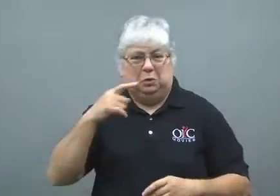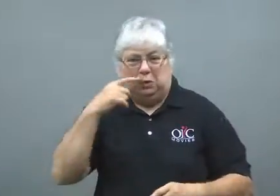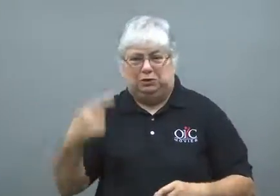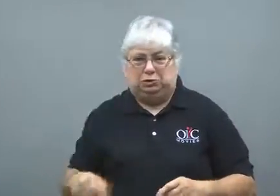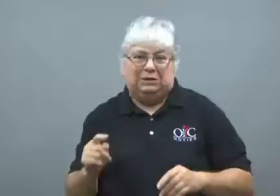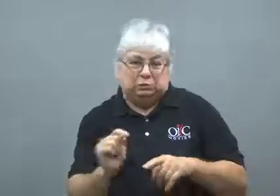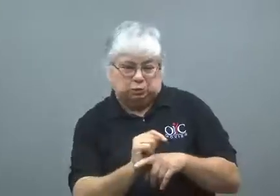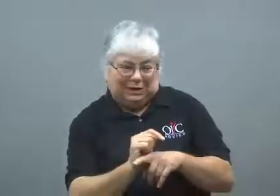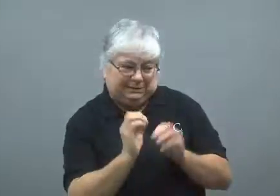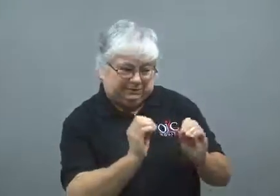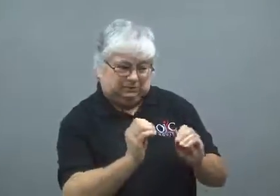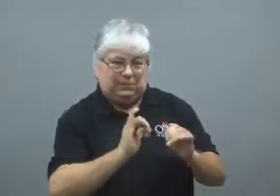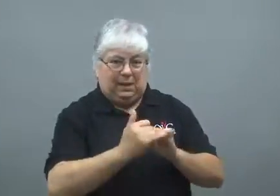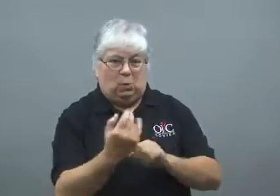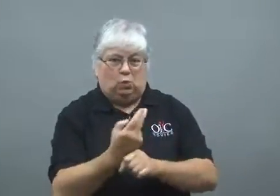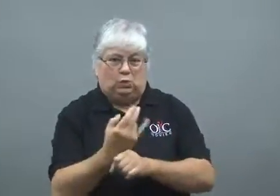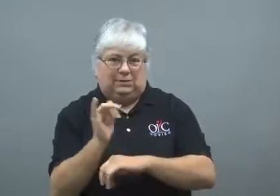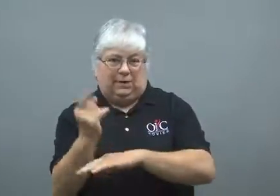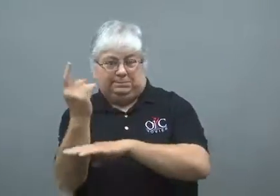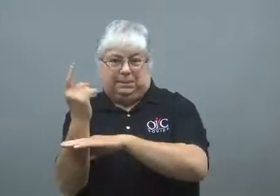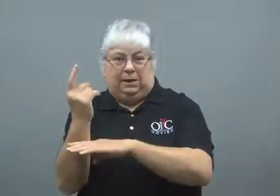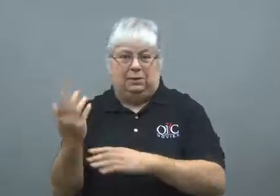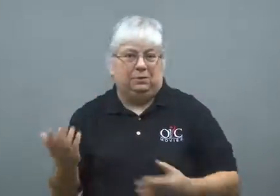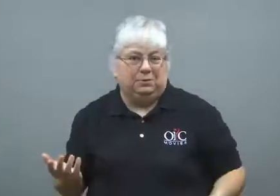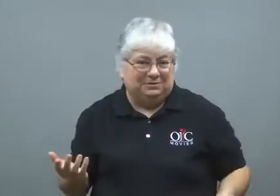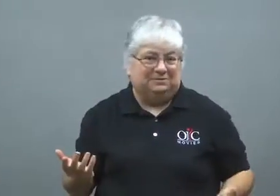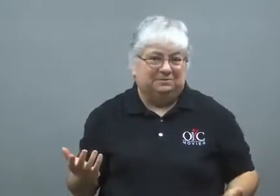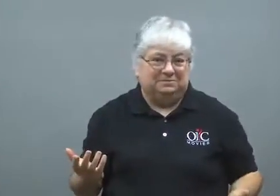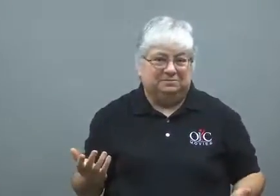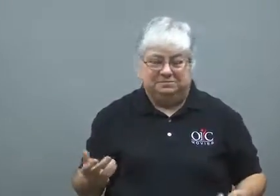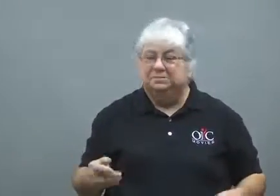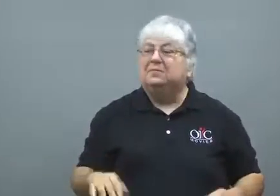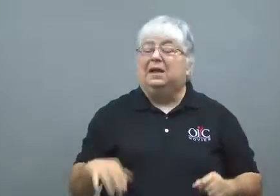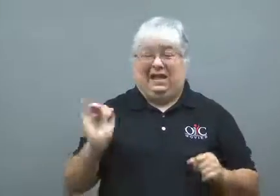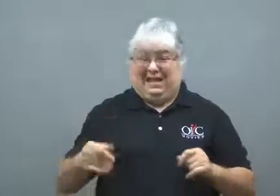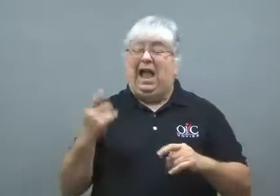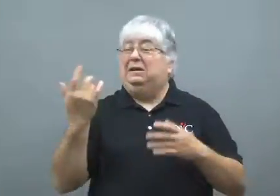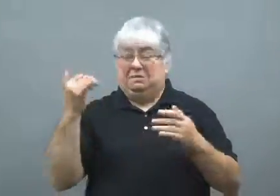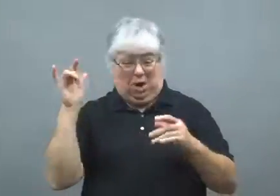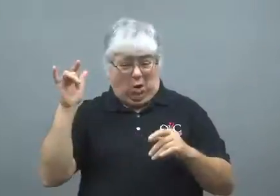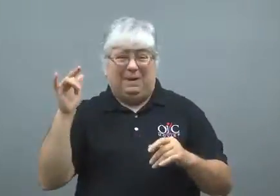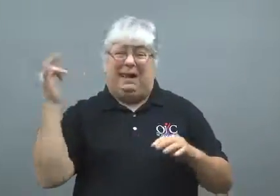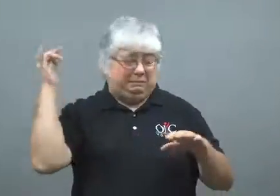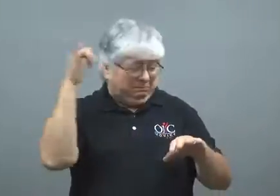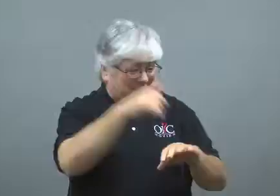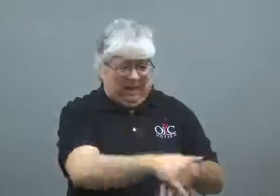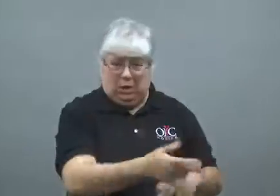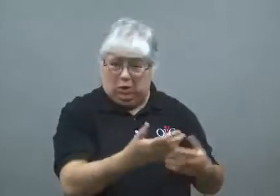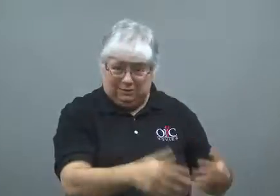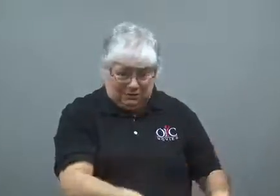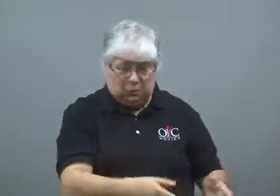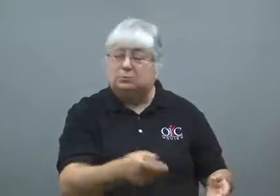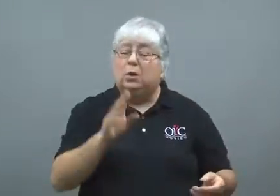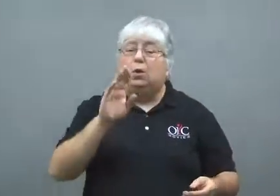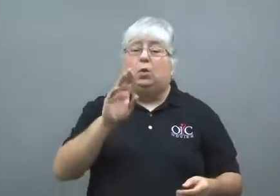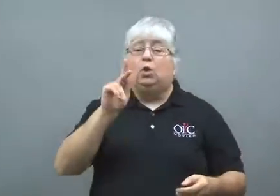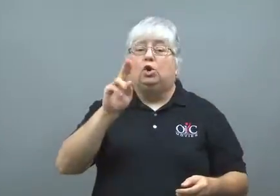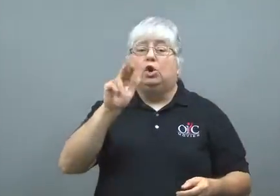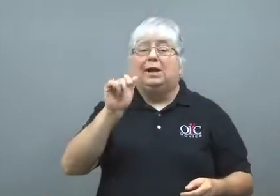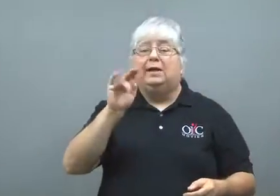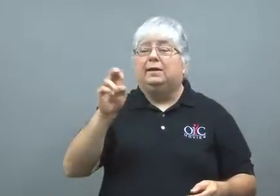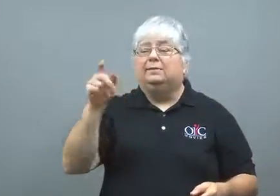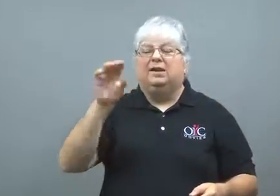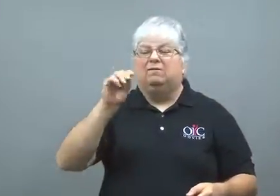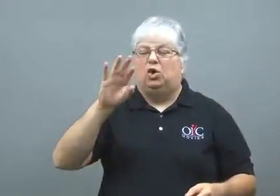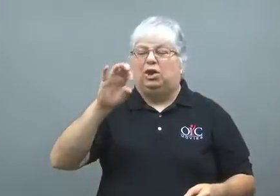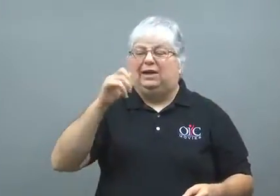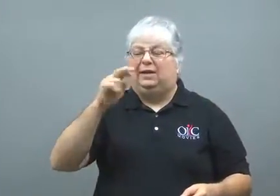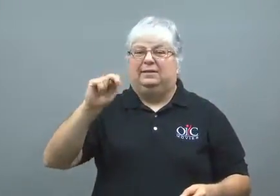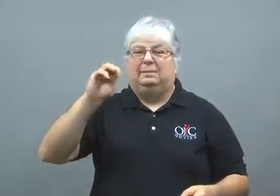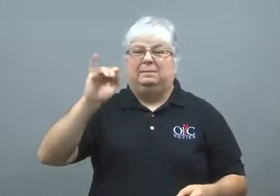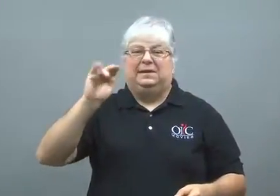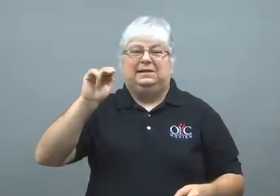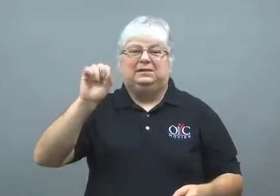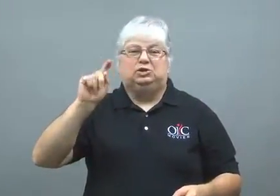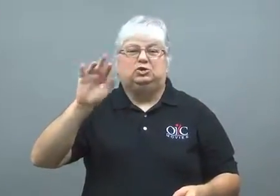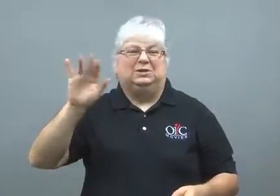the Russians provided the training.